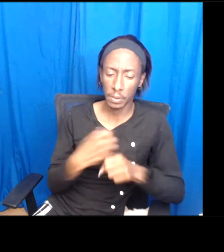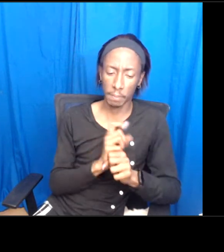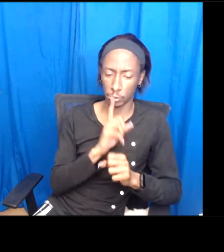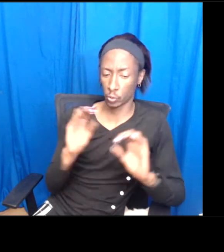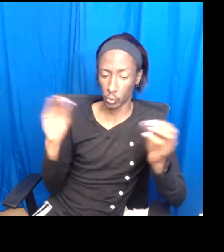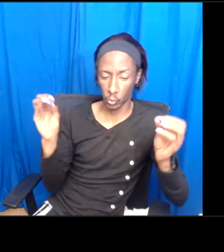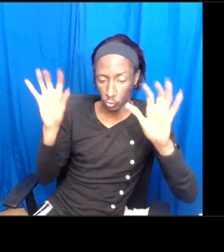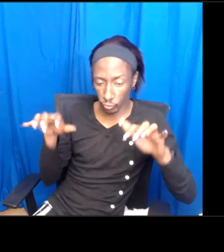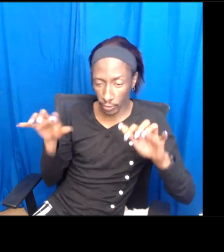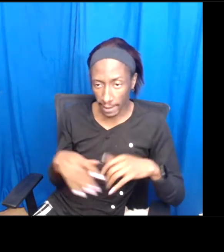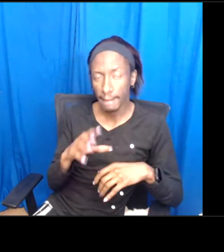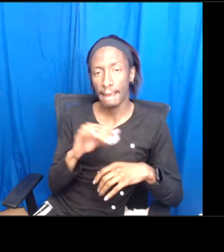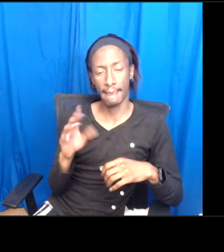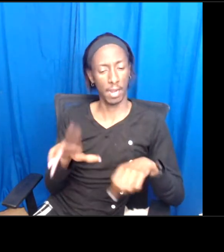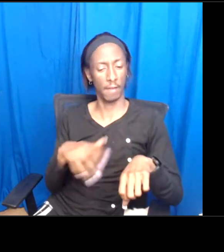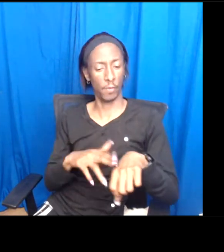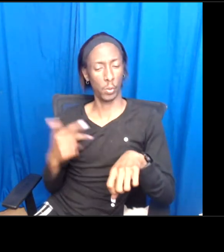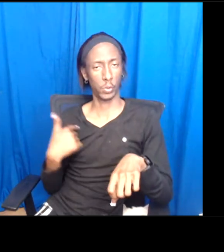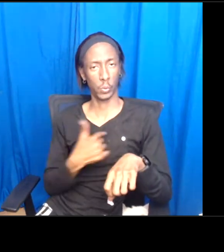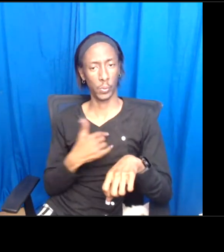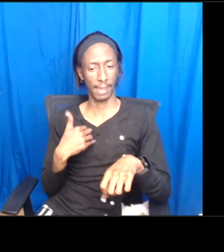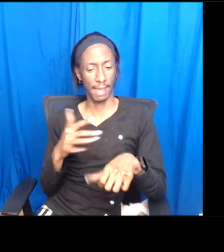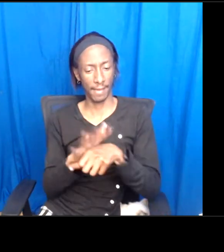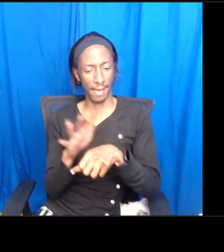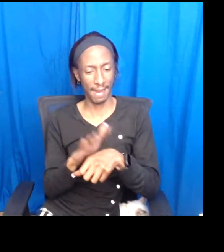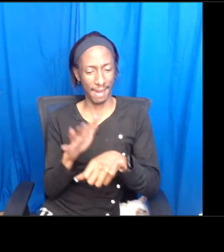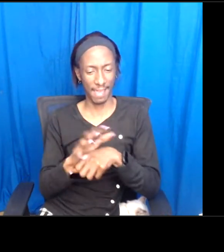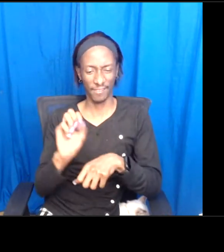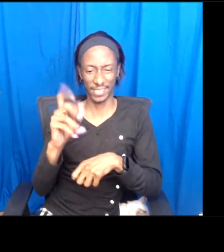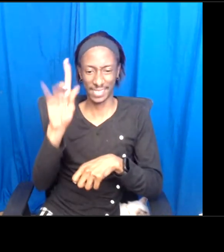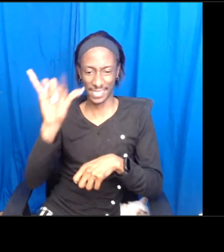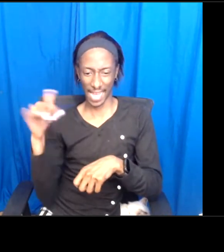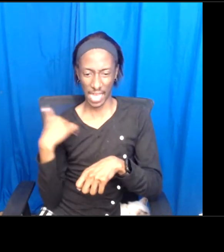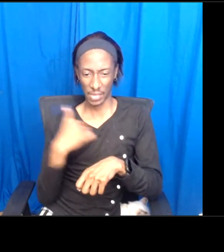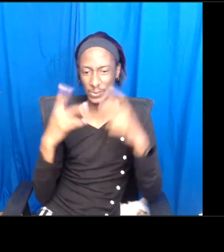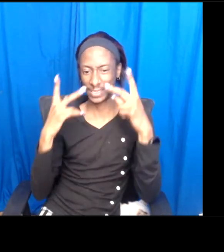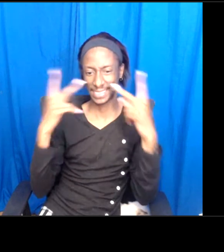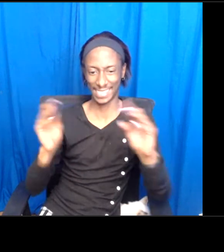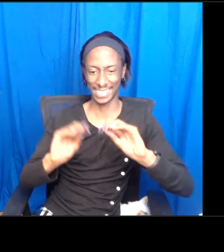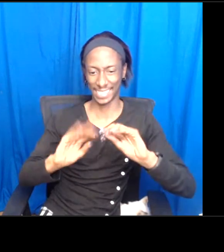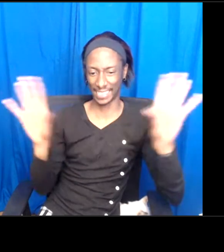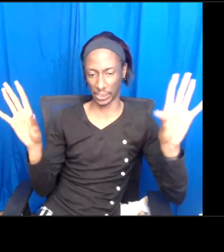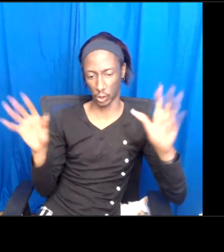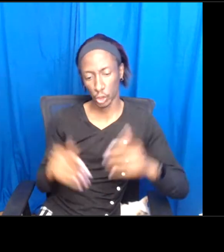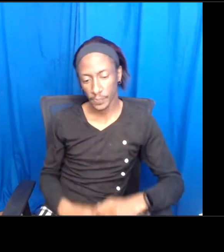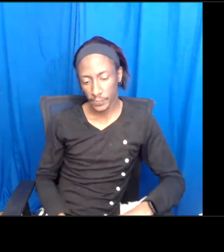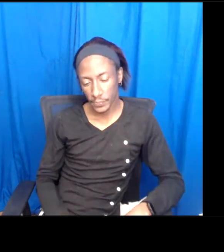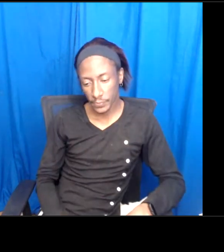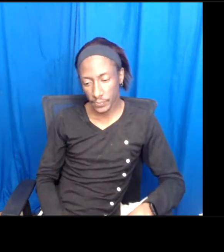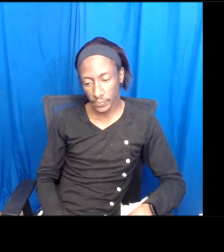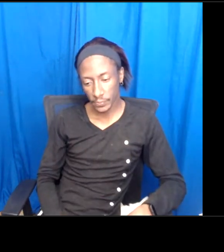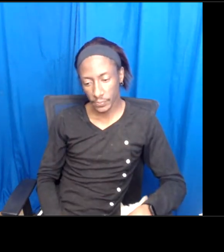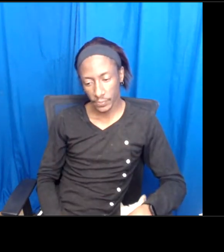And of course that we have enough sky that we can see. So there was no fog or clouds obstructing our view. Exciting.